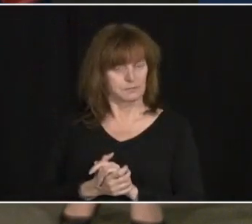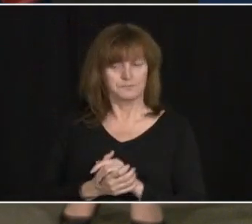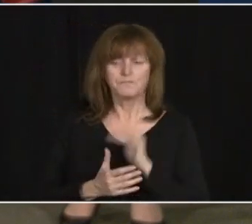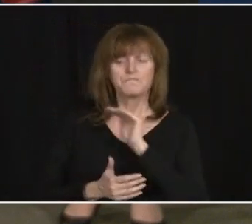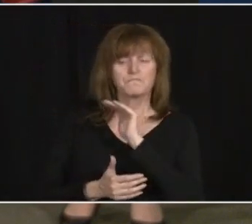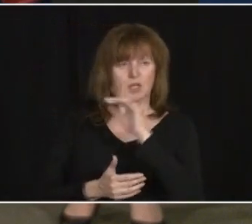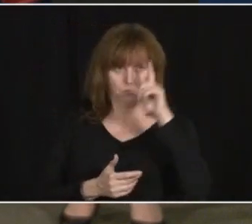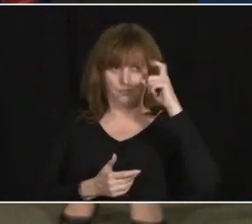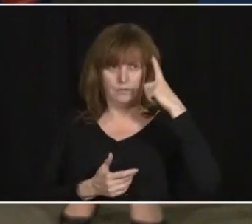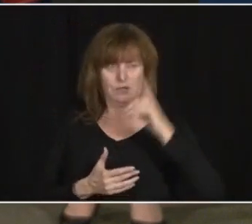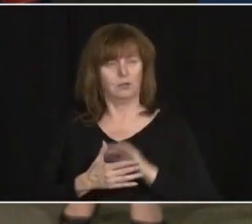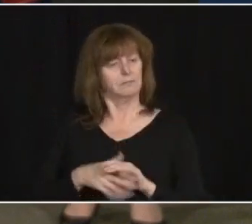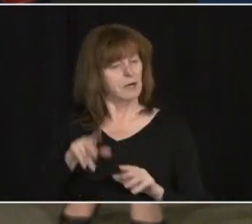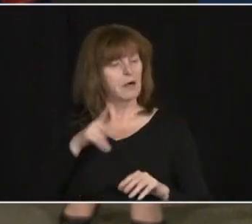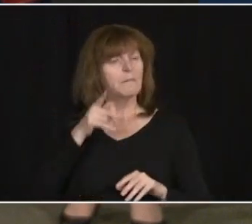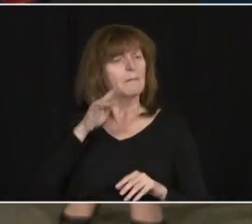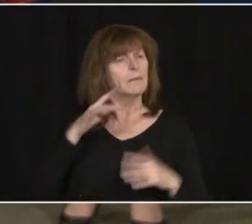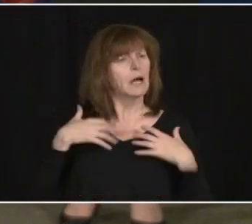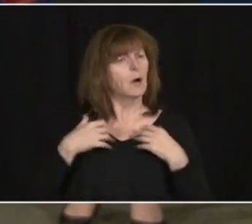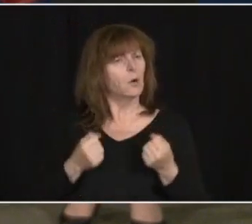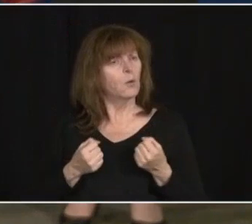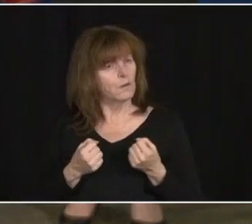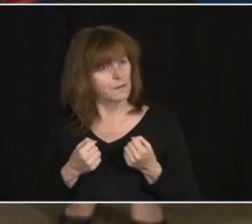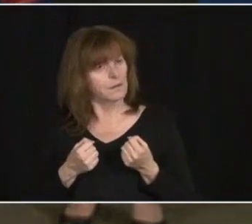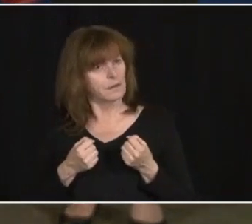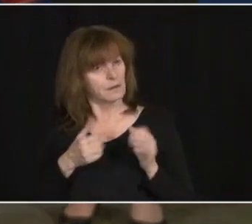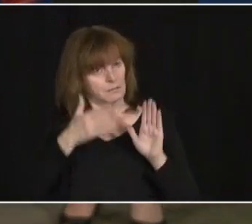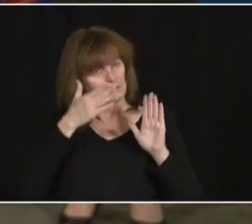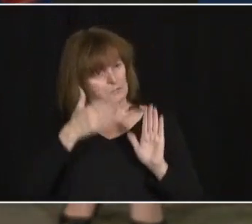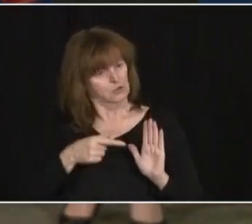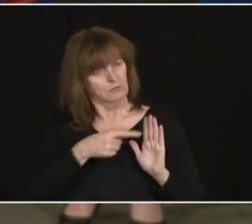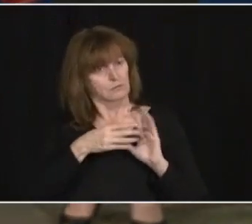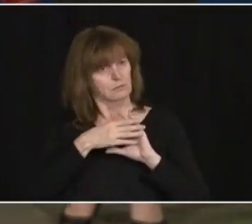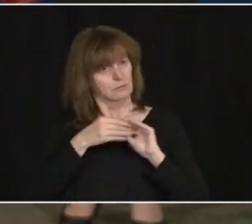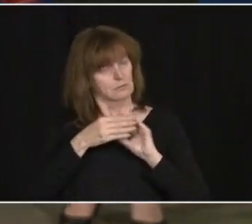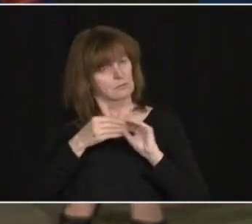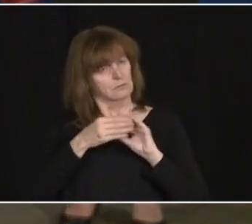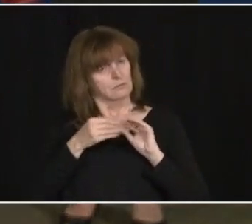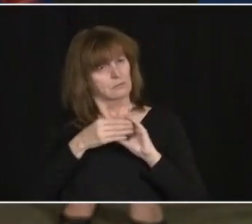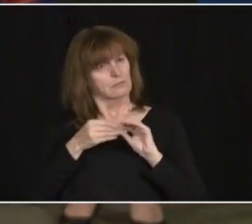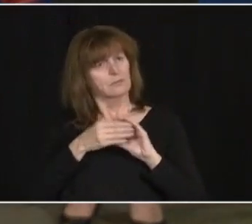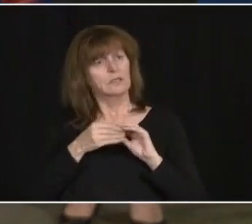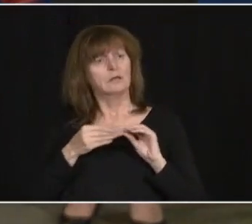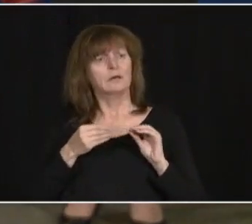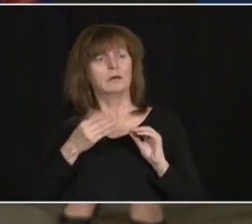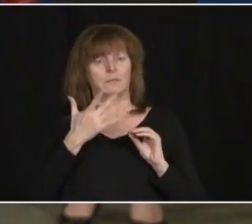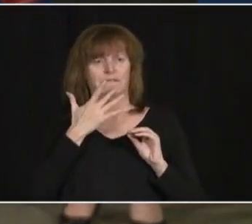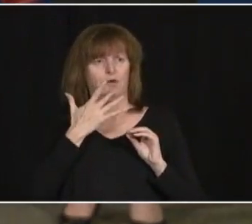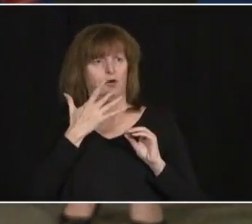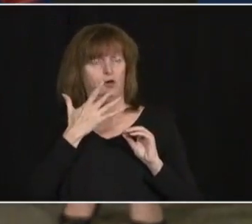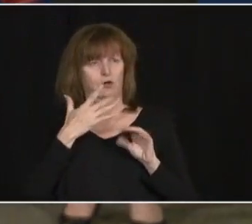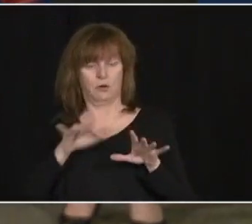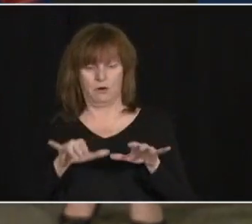a public health official said today she would rather not ramp down social distancing measures only to ramp them